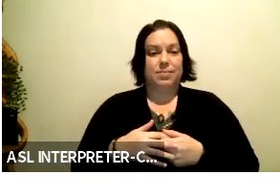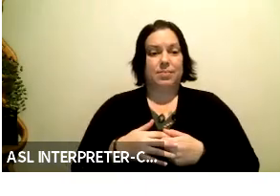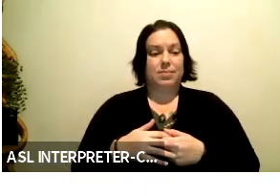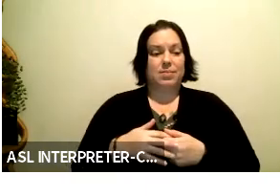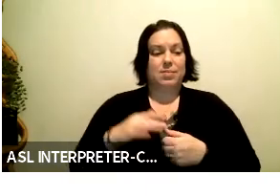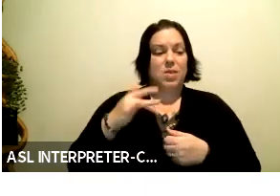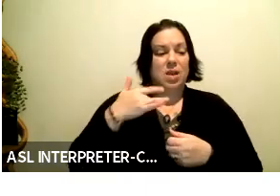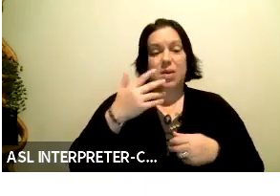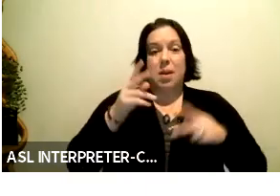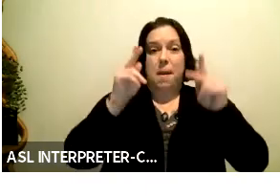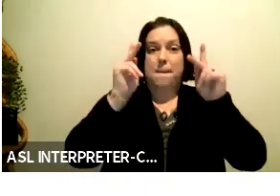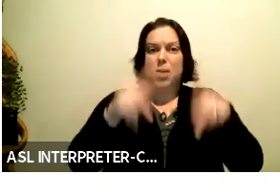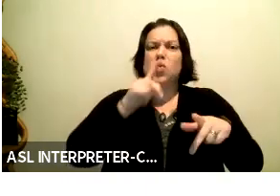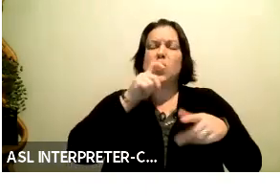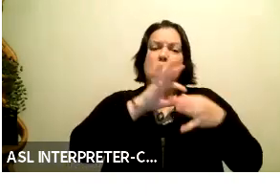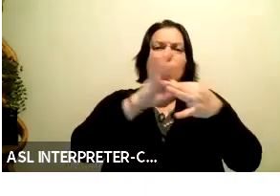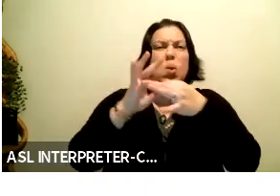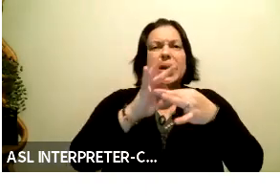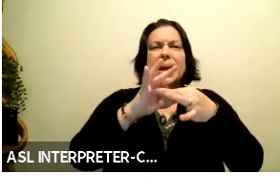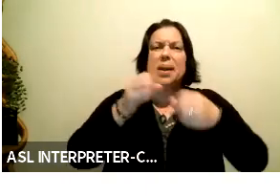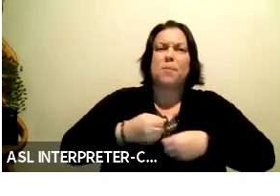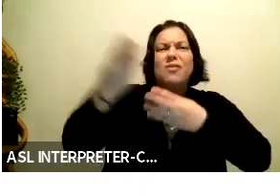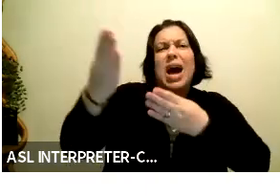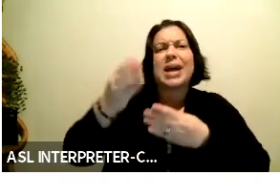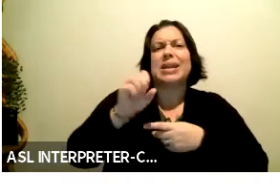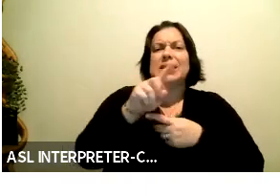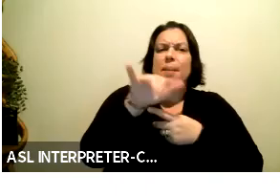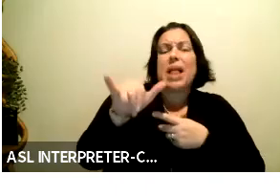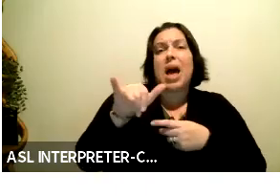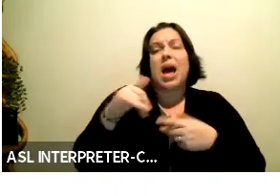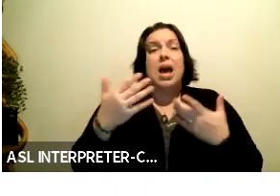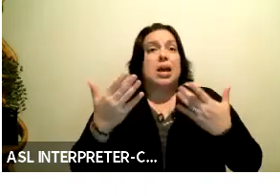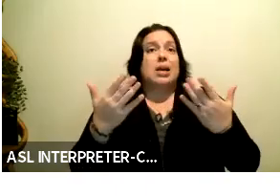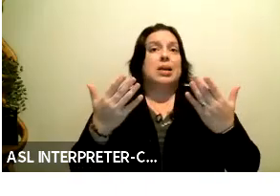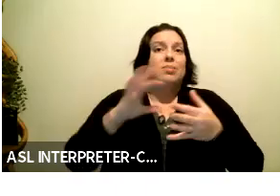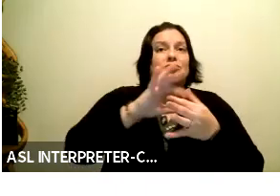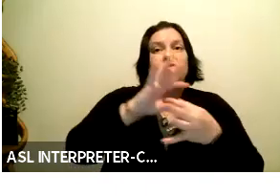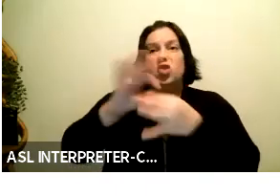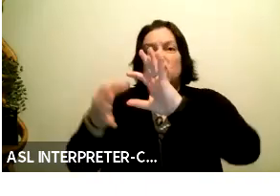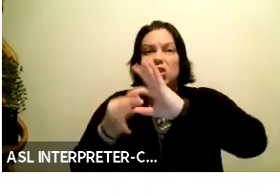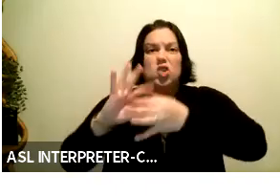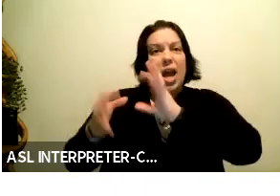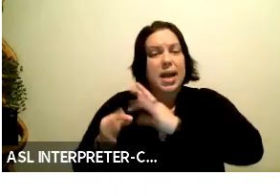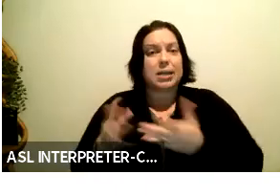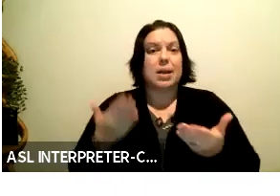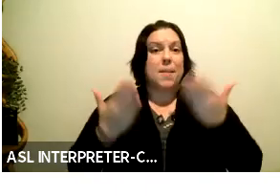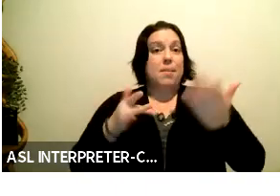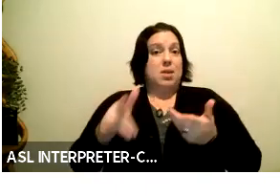coordinate supply chains, we expect that you have examples from your work or disaster experiences.